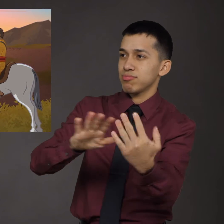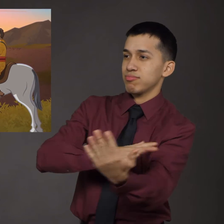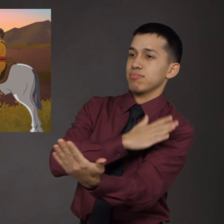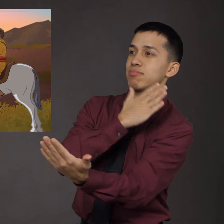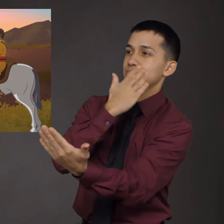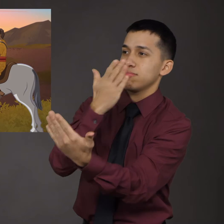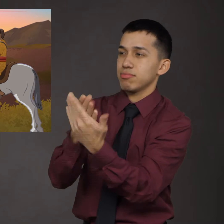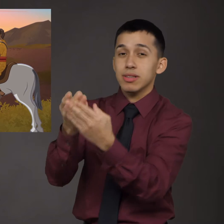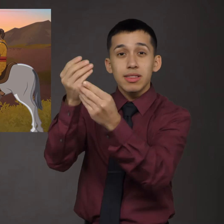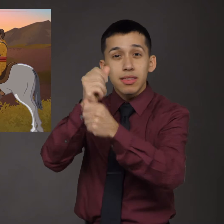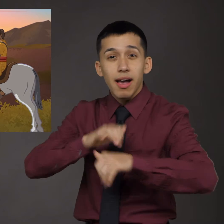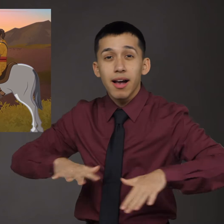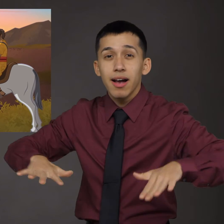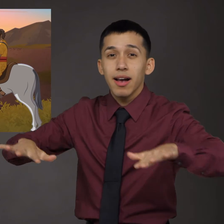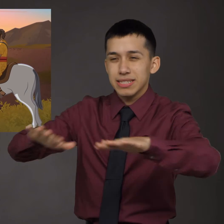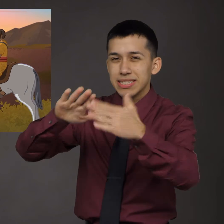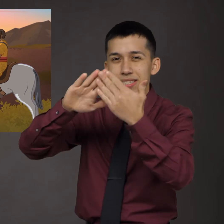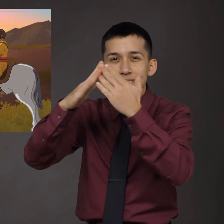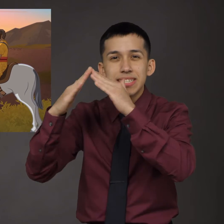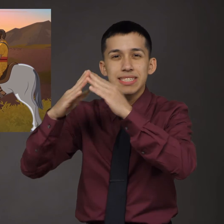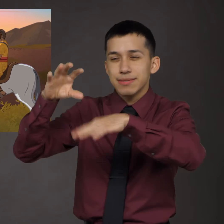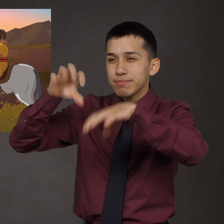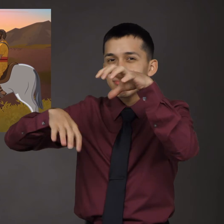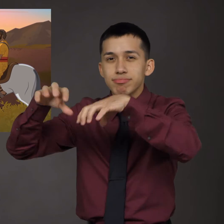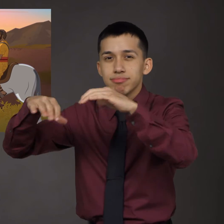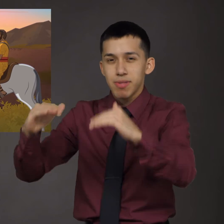They arrived at a city called Jericho.